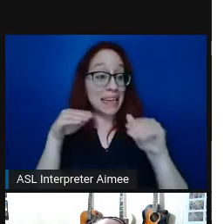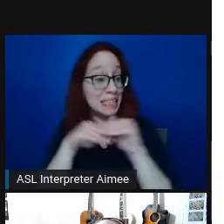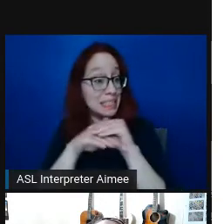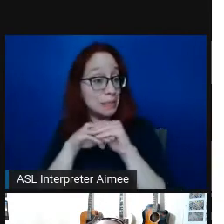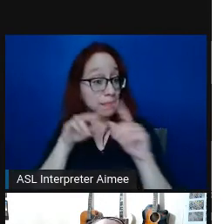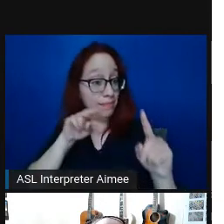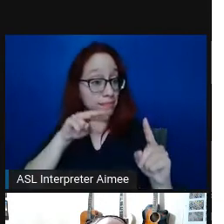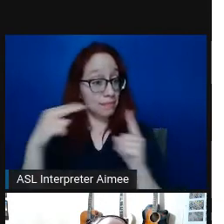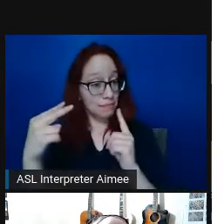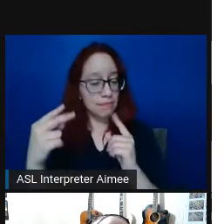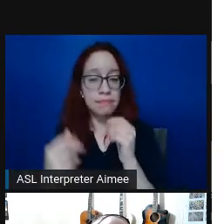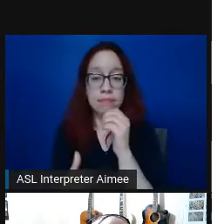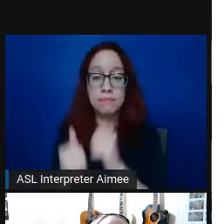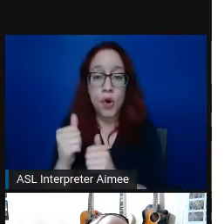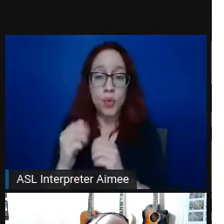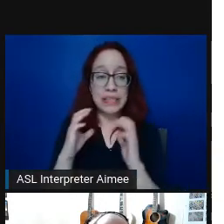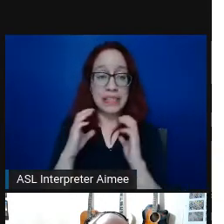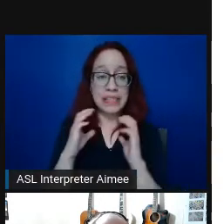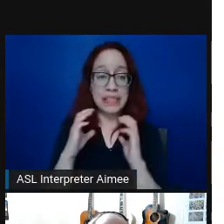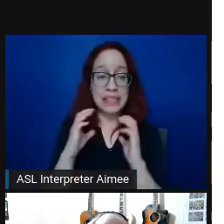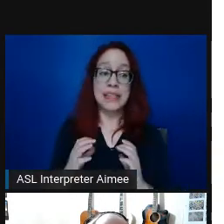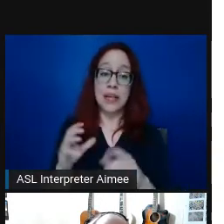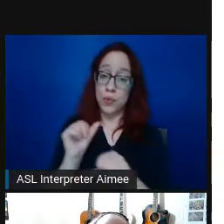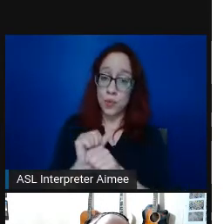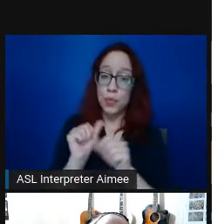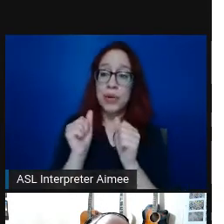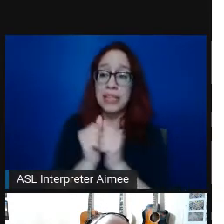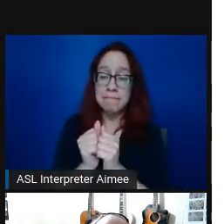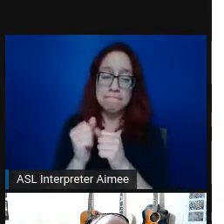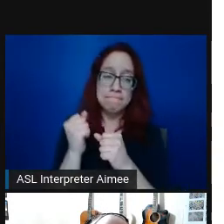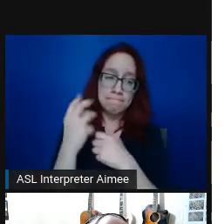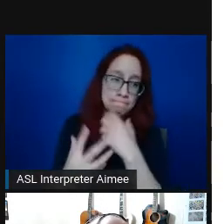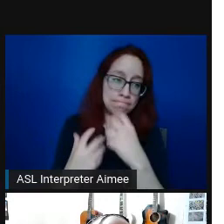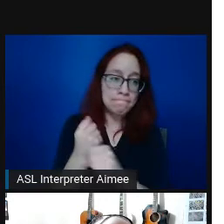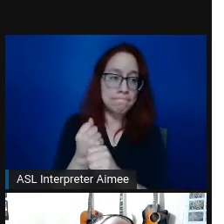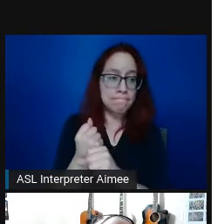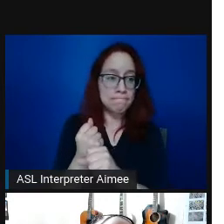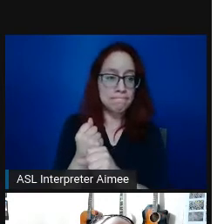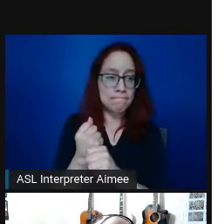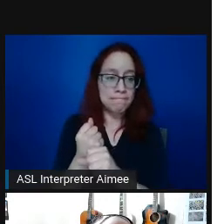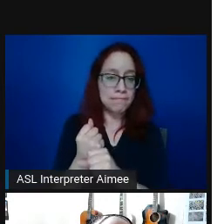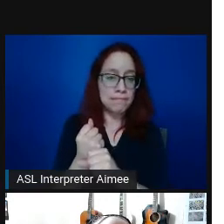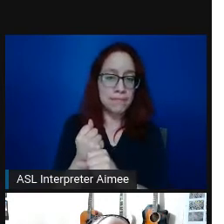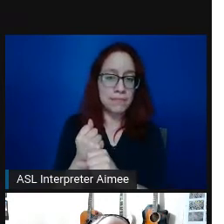Most of the clients that I've worked with over the years are not at all technical people.